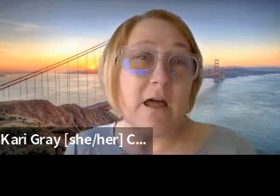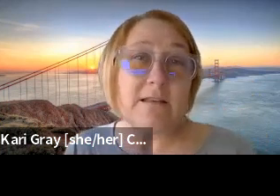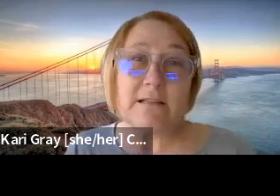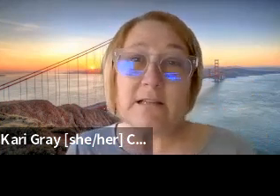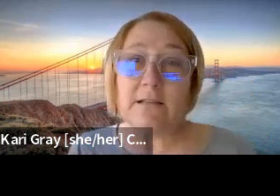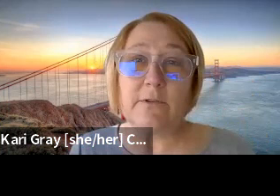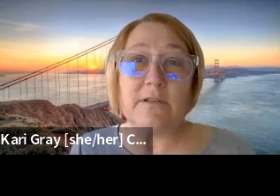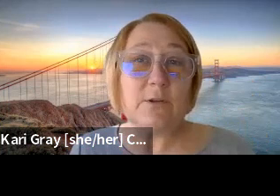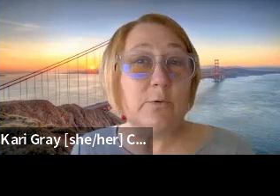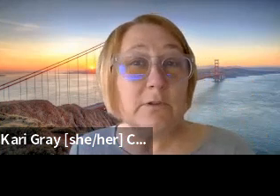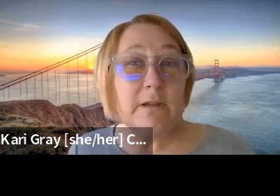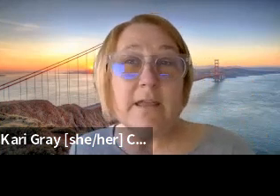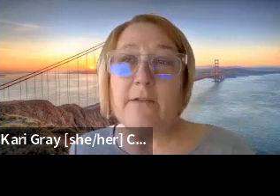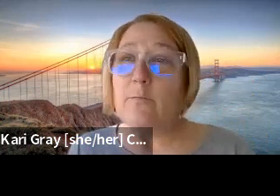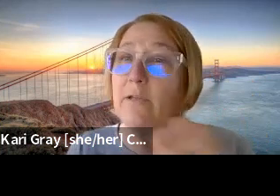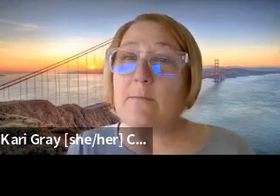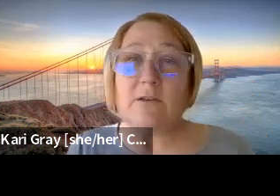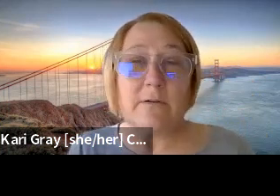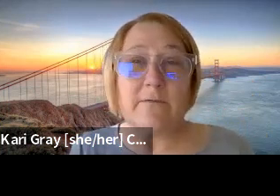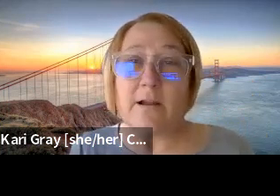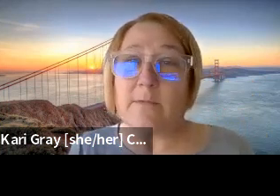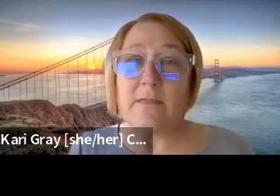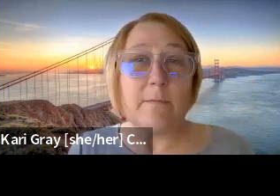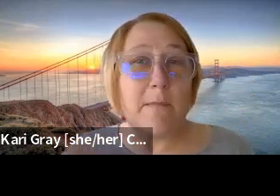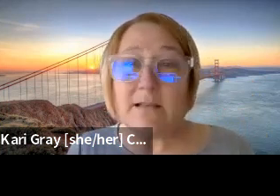people who were not successful in school if you bring them into an environment that reminds